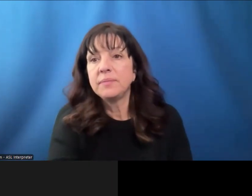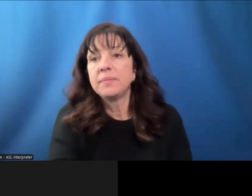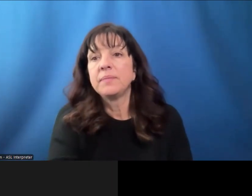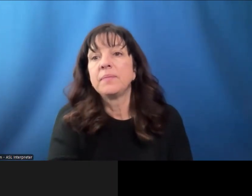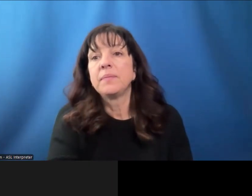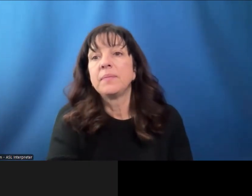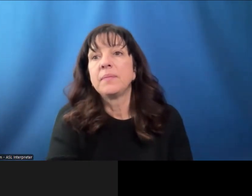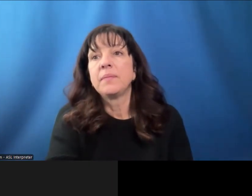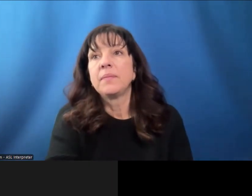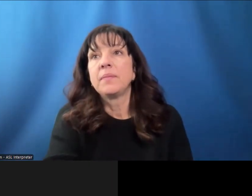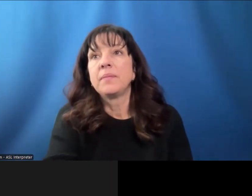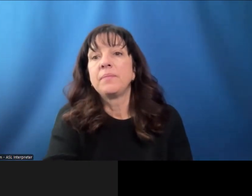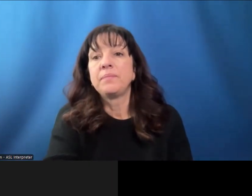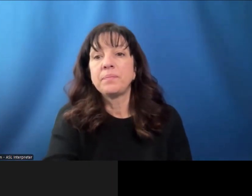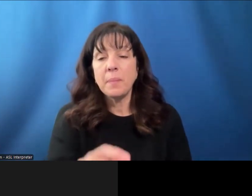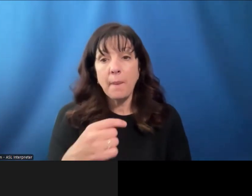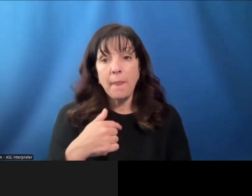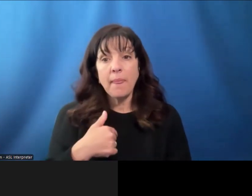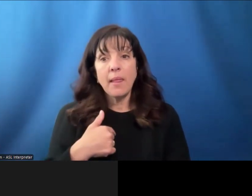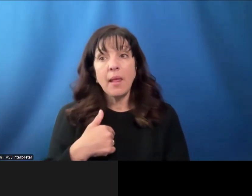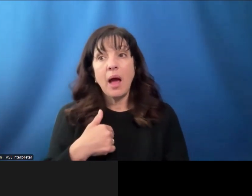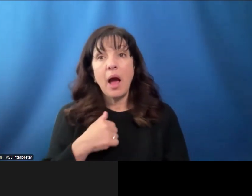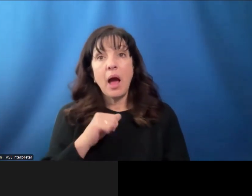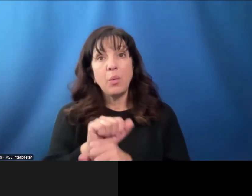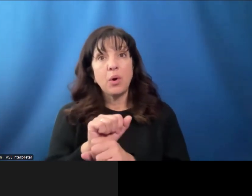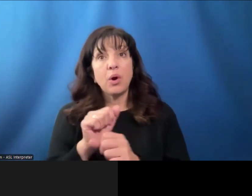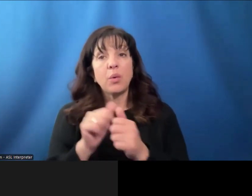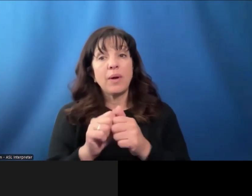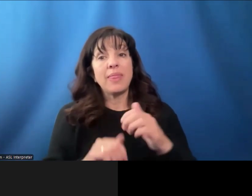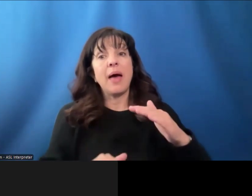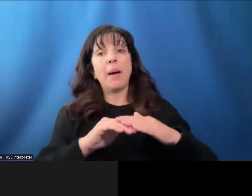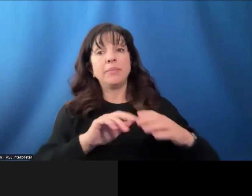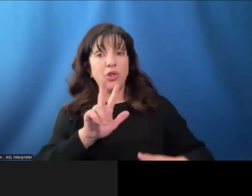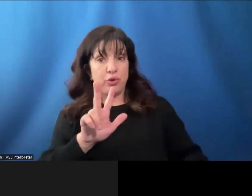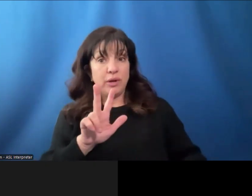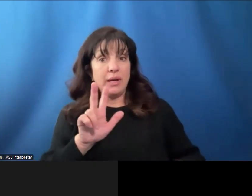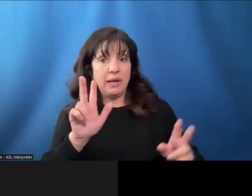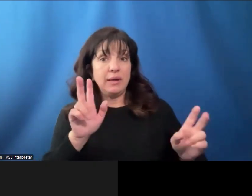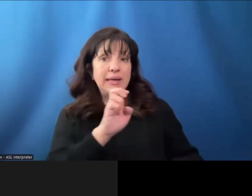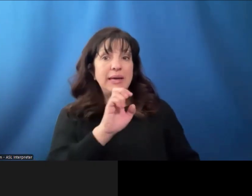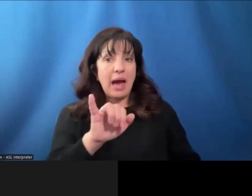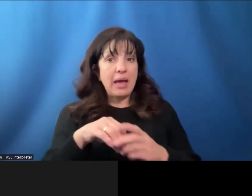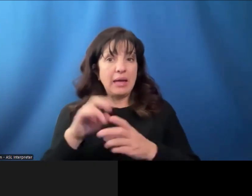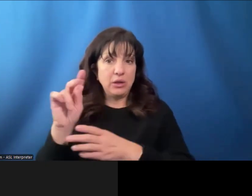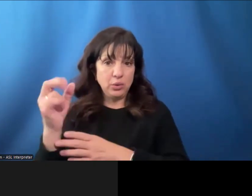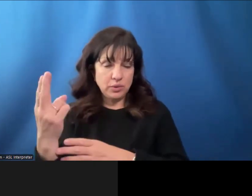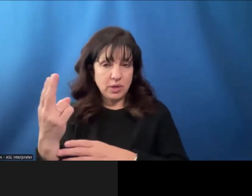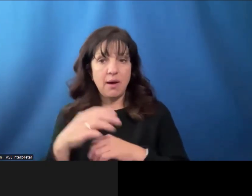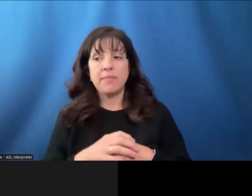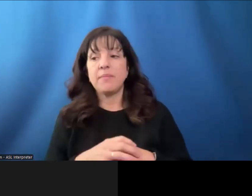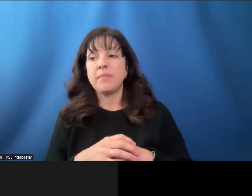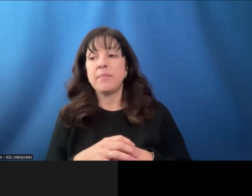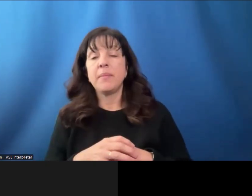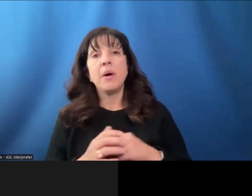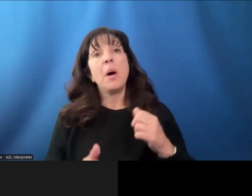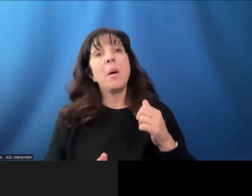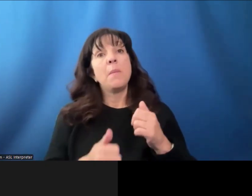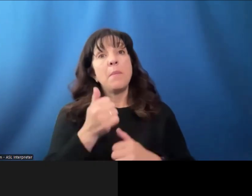Stephanie Solga: yeah, so I work with up to three early intervention in Utah, and so most of the kids that I work